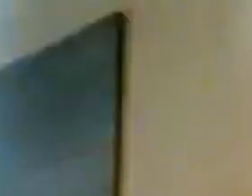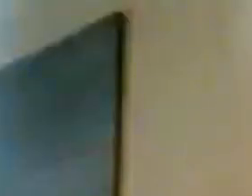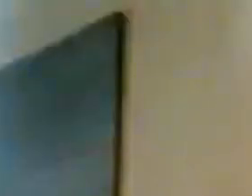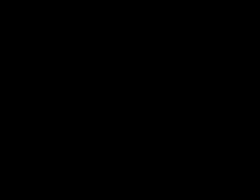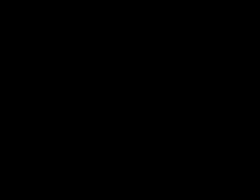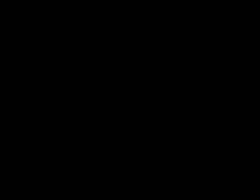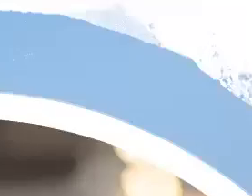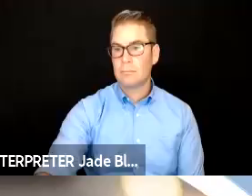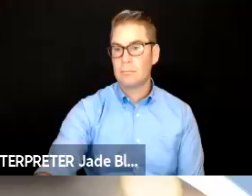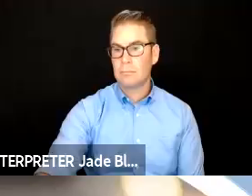Susi Nitzel: See your face.